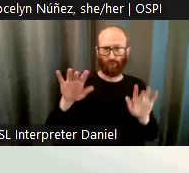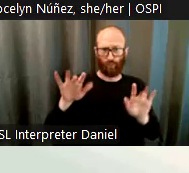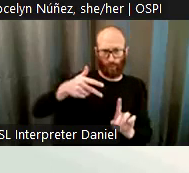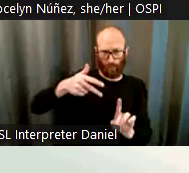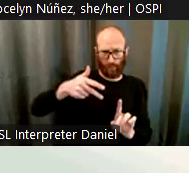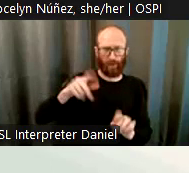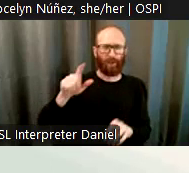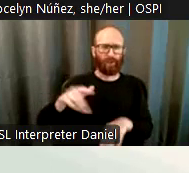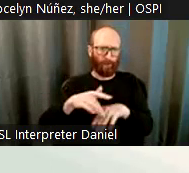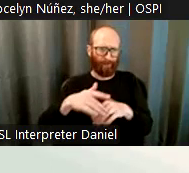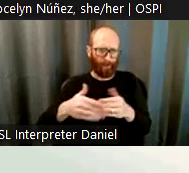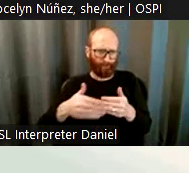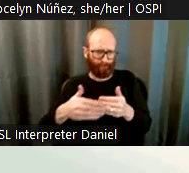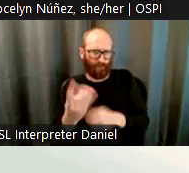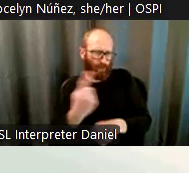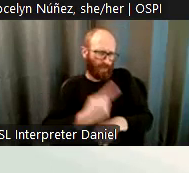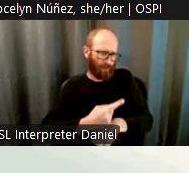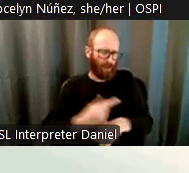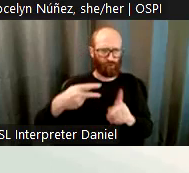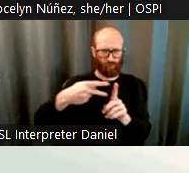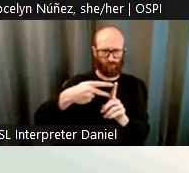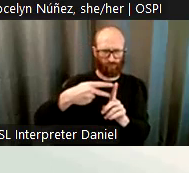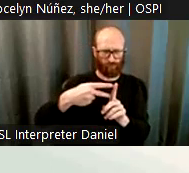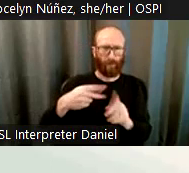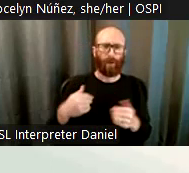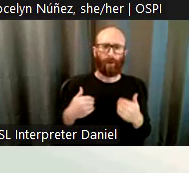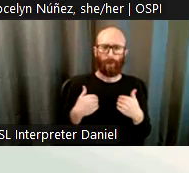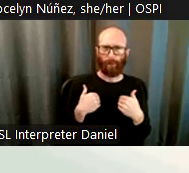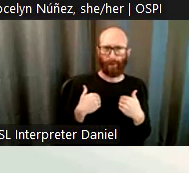the next couple of days on YouTube. We do have closed captions and thank you to our